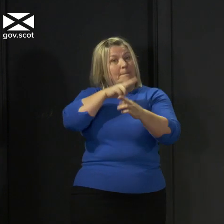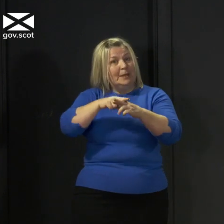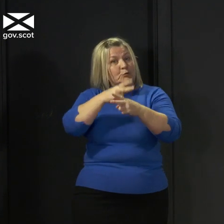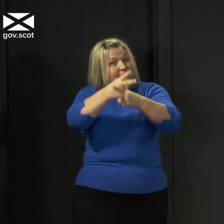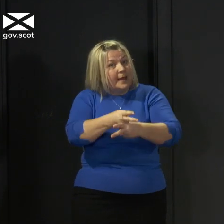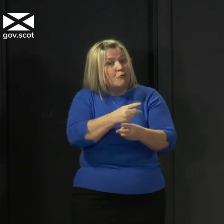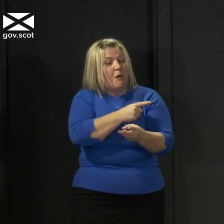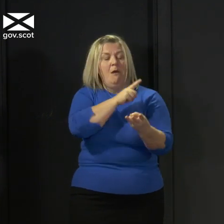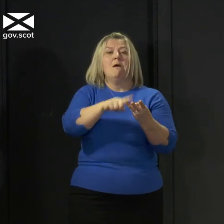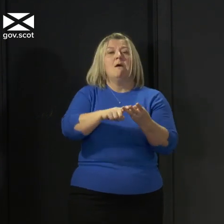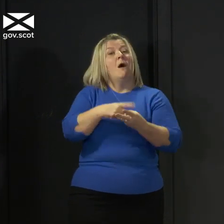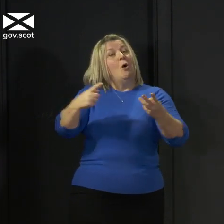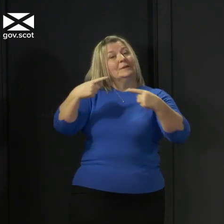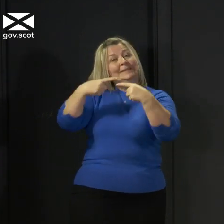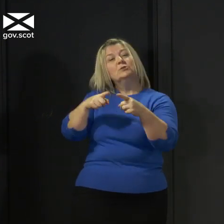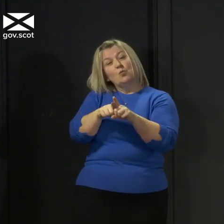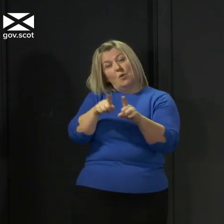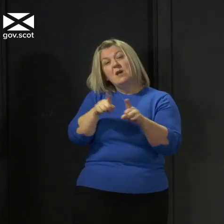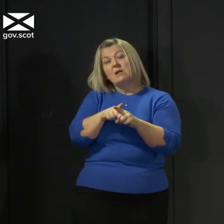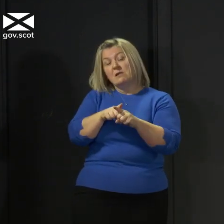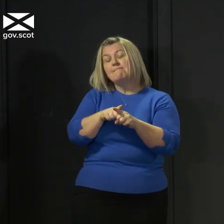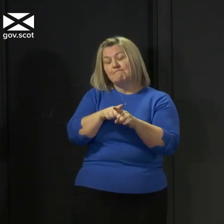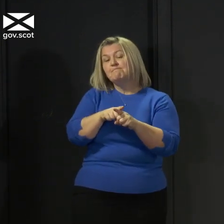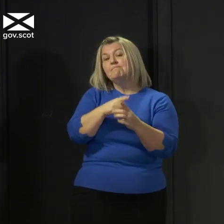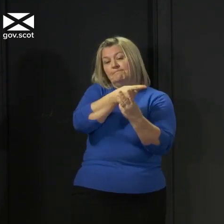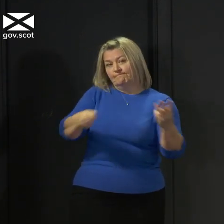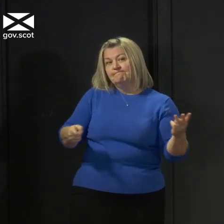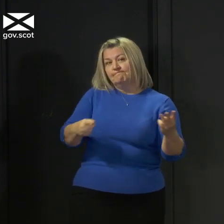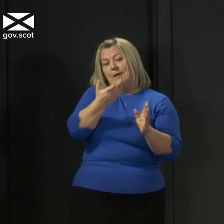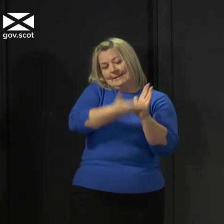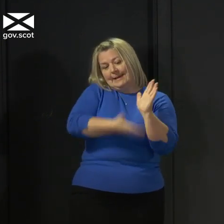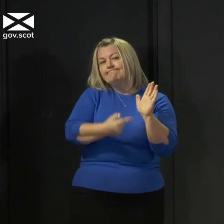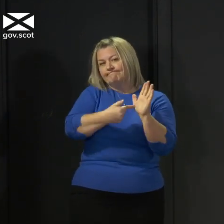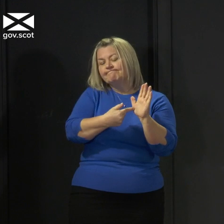support for teachers and school leaders we're very aware that this current